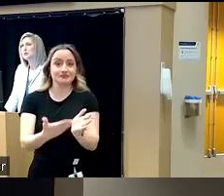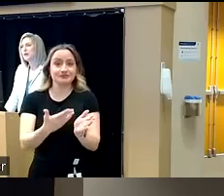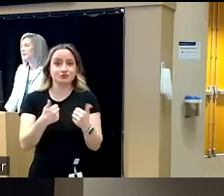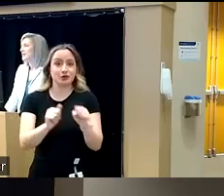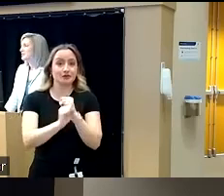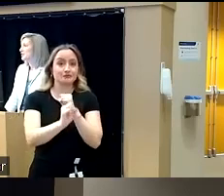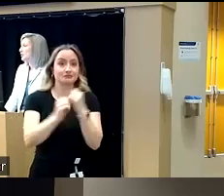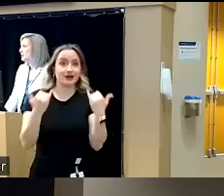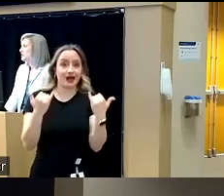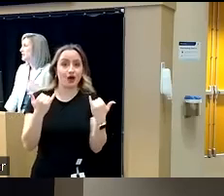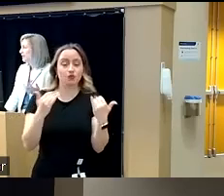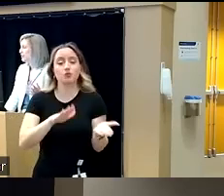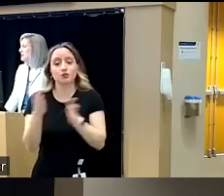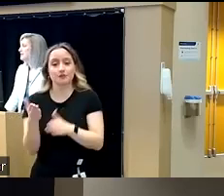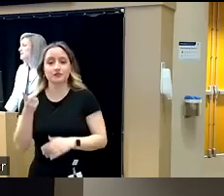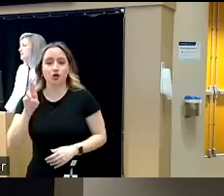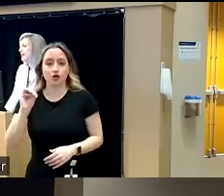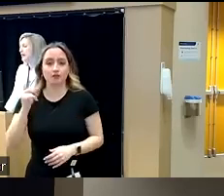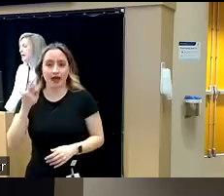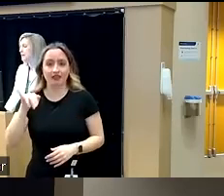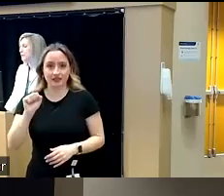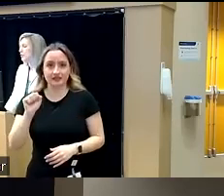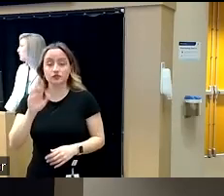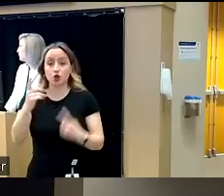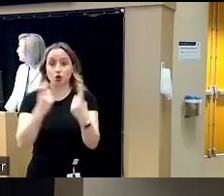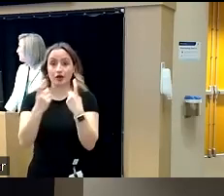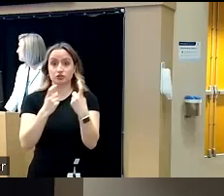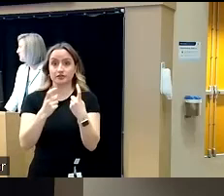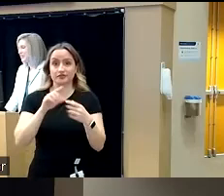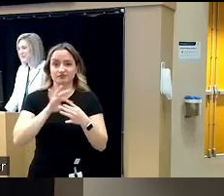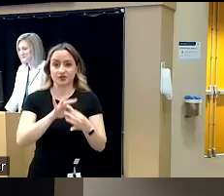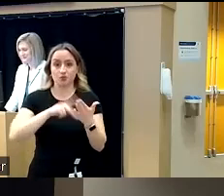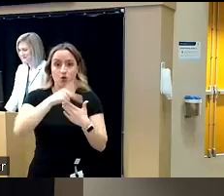I'm also happy to answer any questions after this that more about the program so thank you